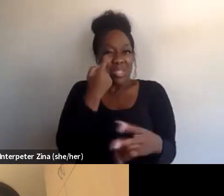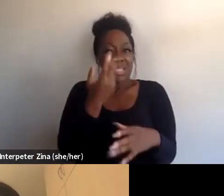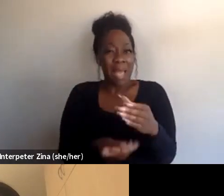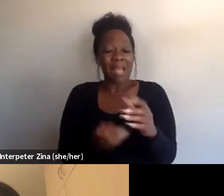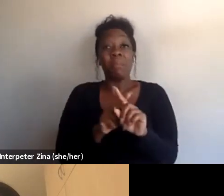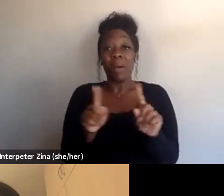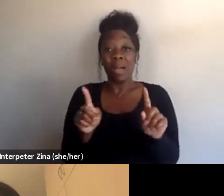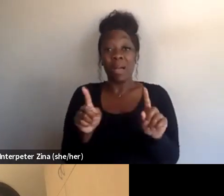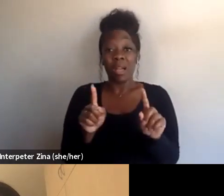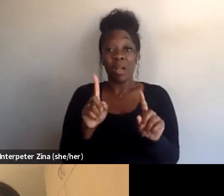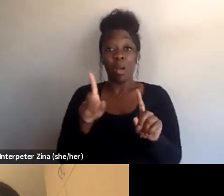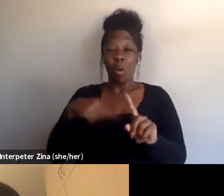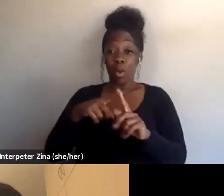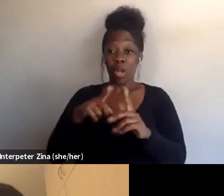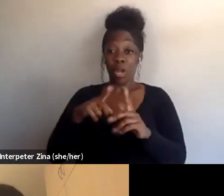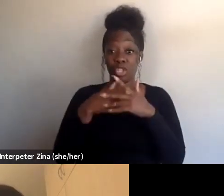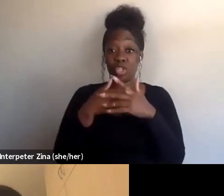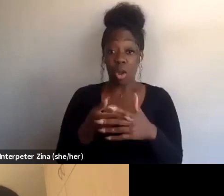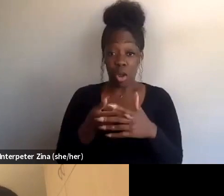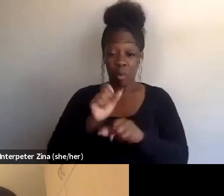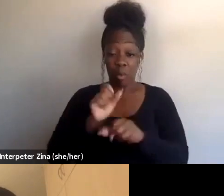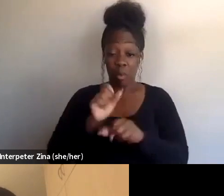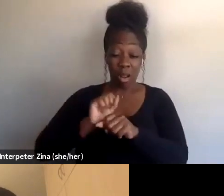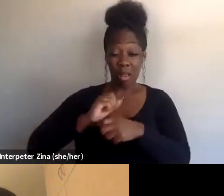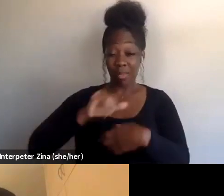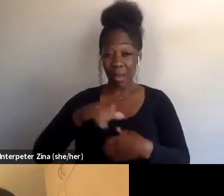I felt was a production that would sort of live on